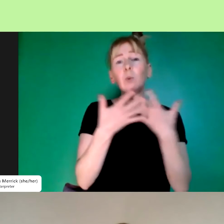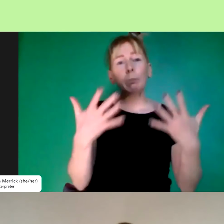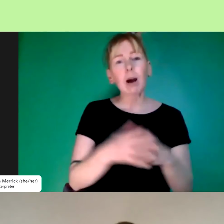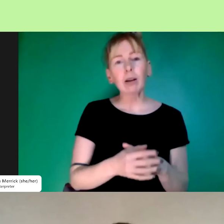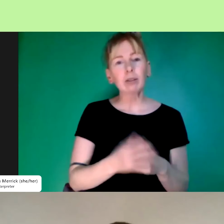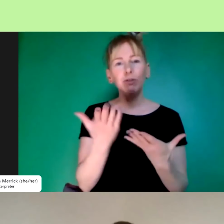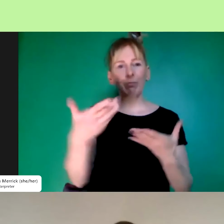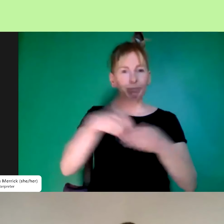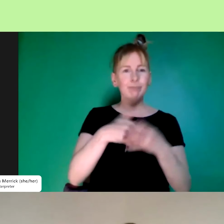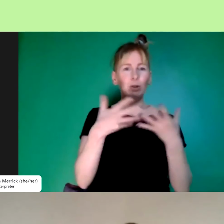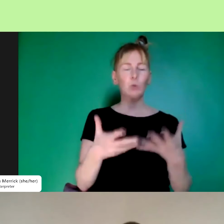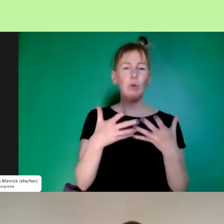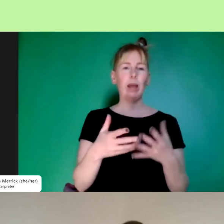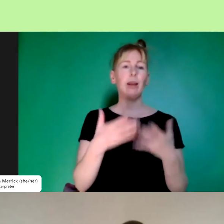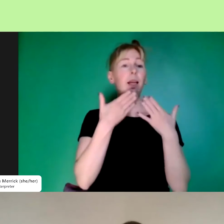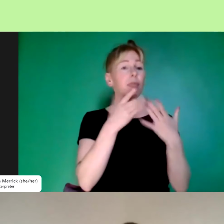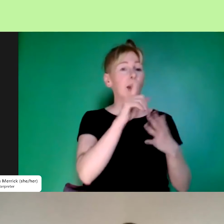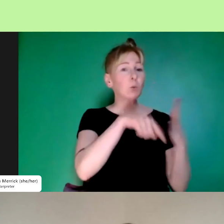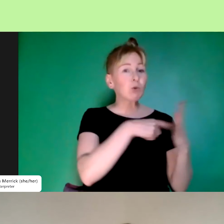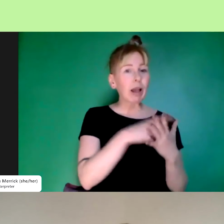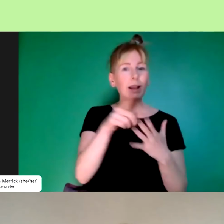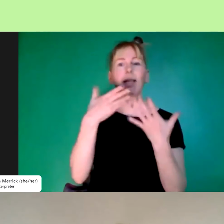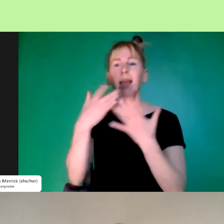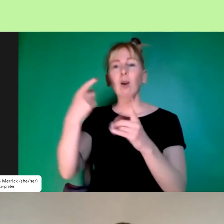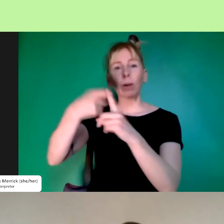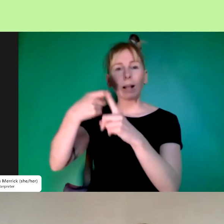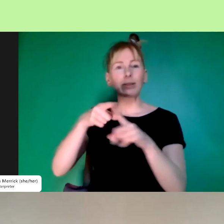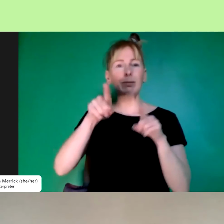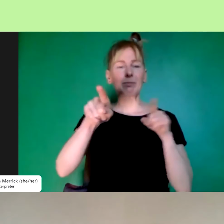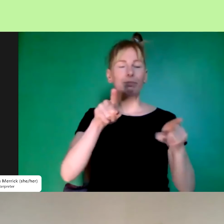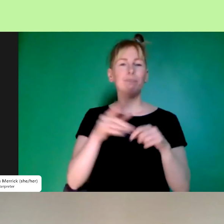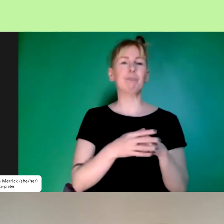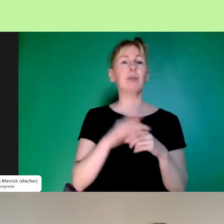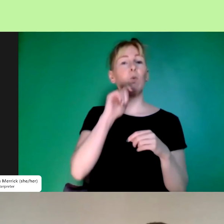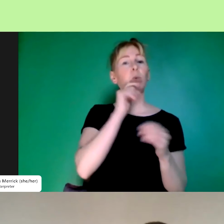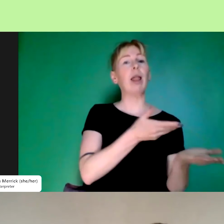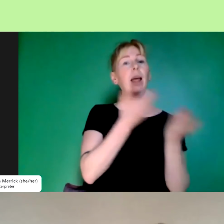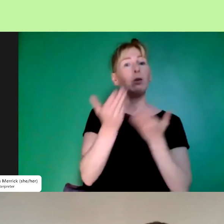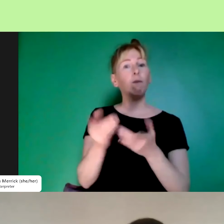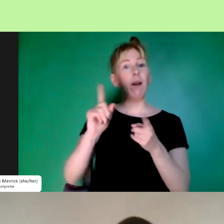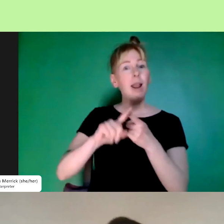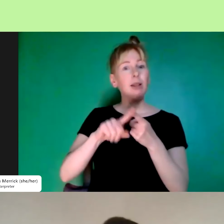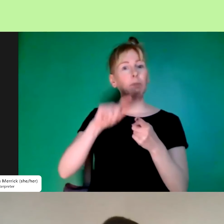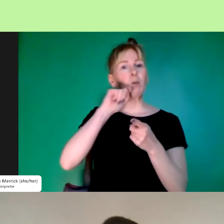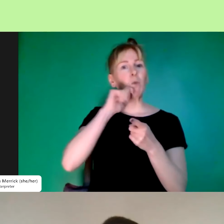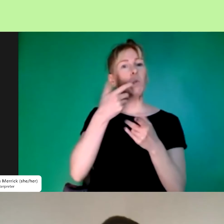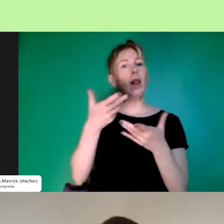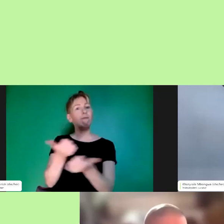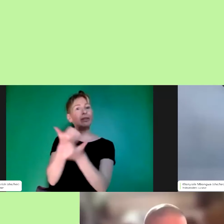And thanks to Jack Ky Tan and Khanyisile Mbongwa. And I'm going to hand over to Elisabeth Del Prete. Thank you. >> ELISABETH: Yeah, thank you.